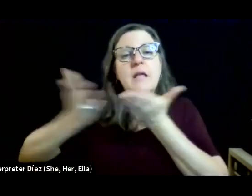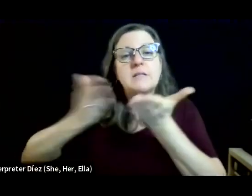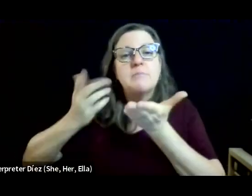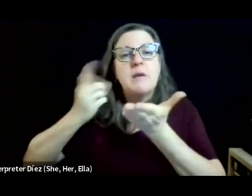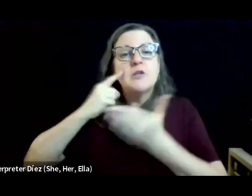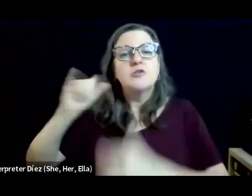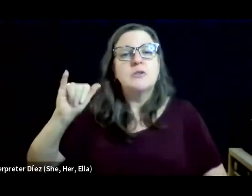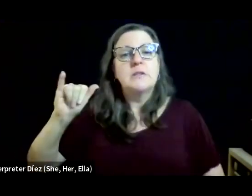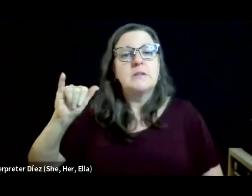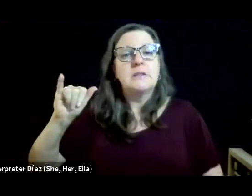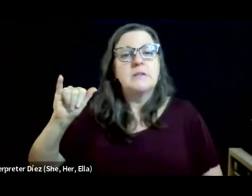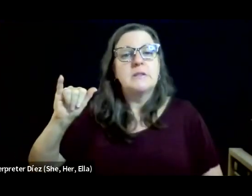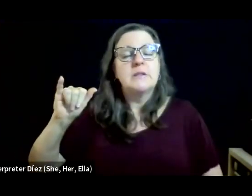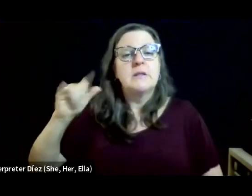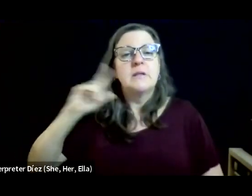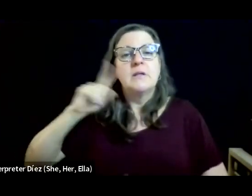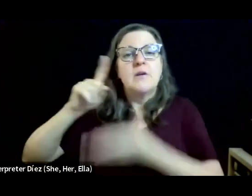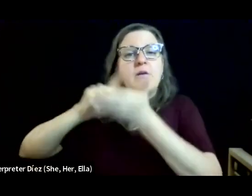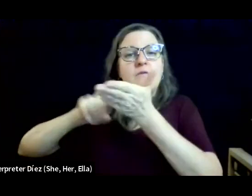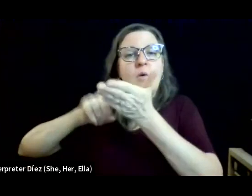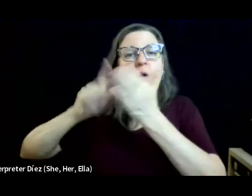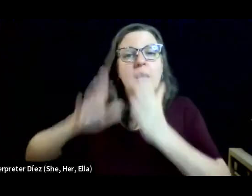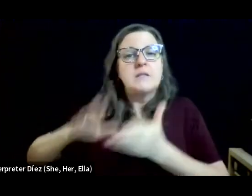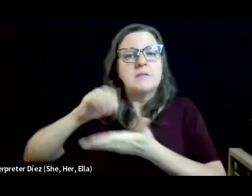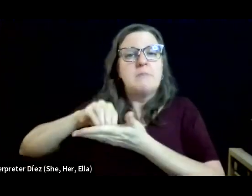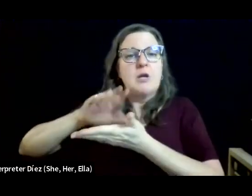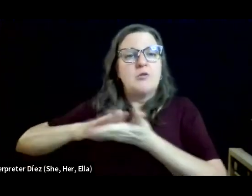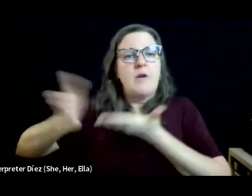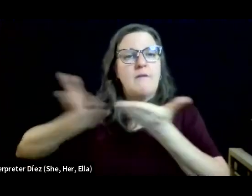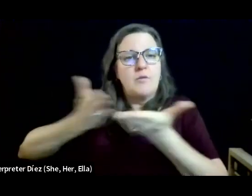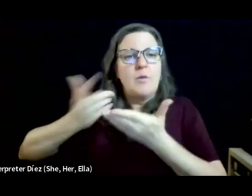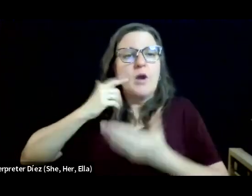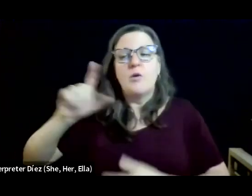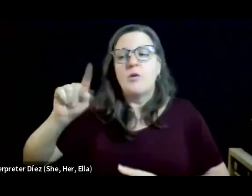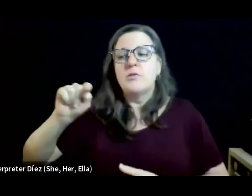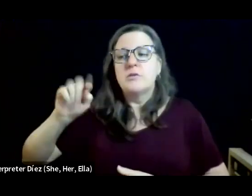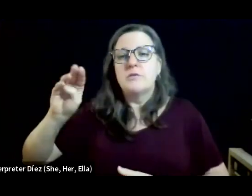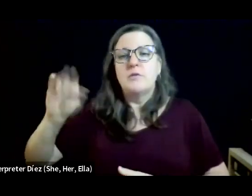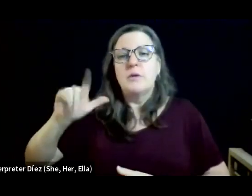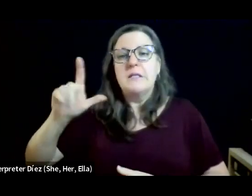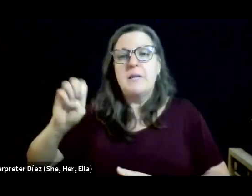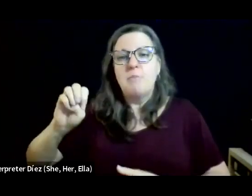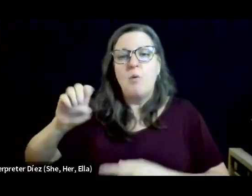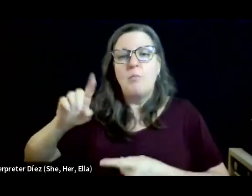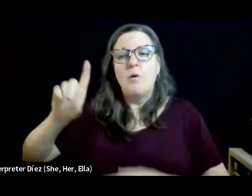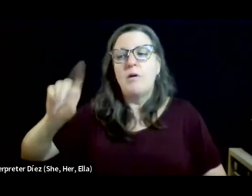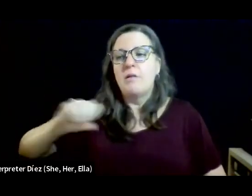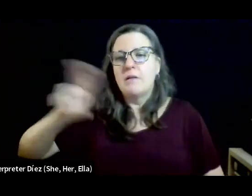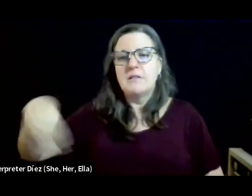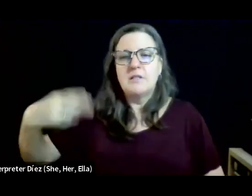for Inspector Record Services for- for the T-Mobile/Dish Tower